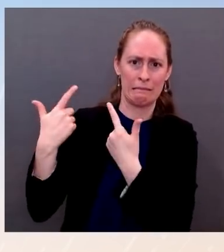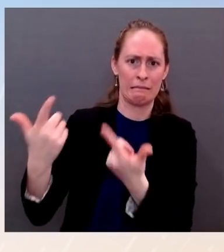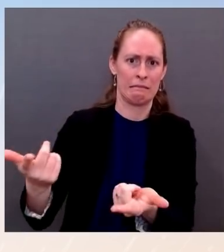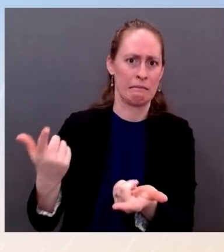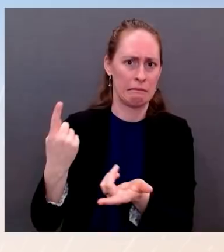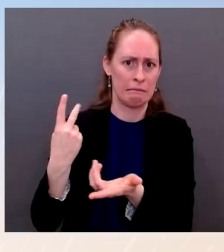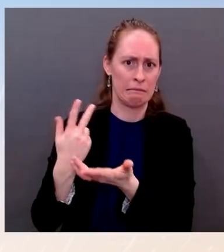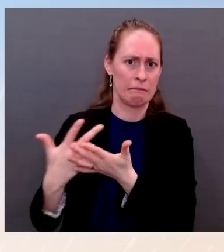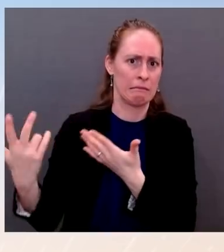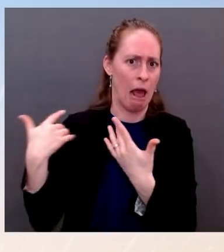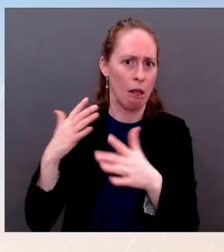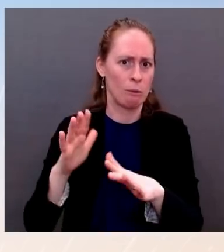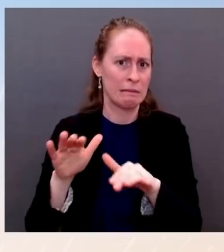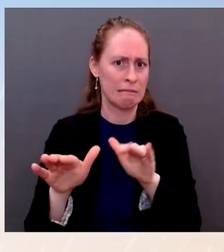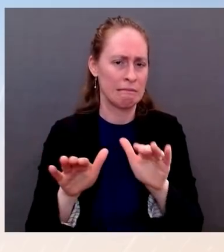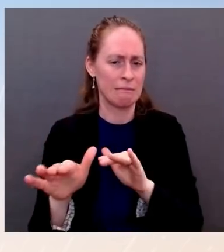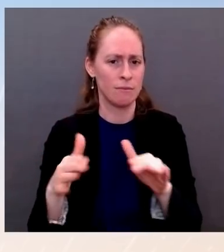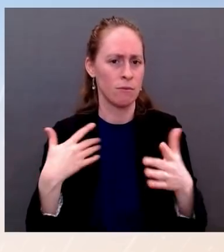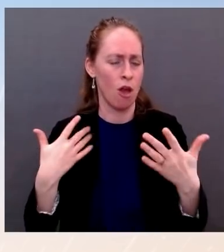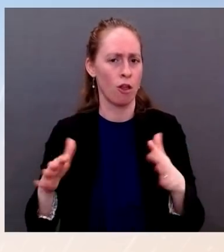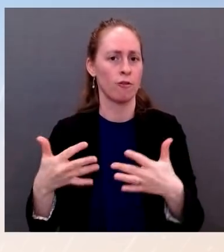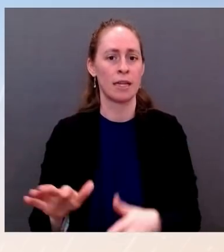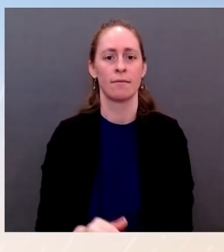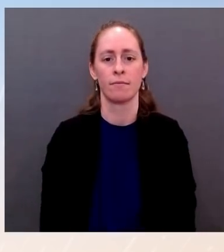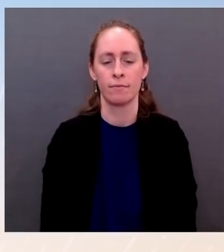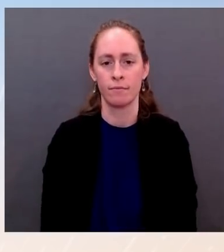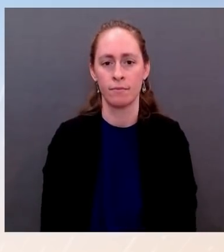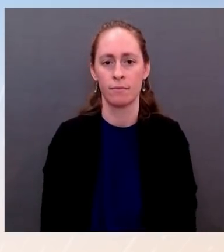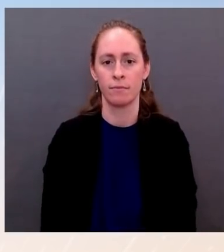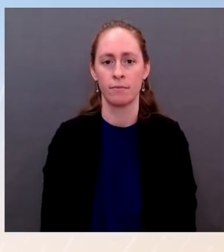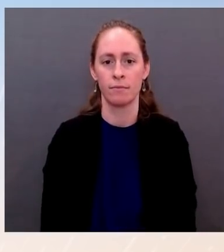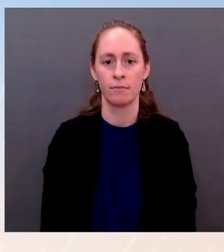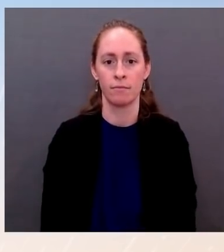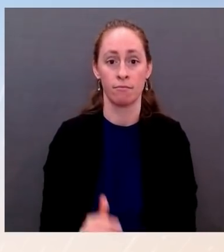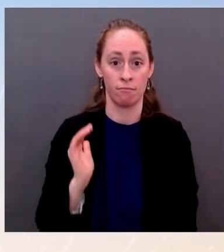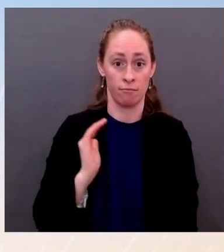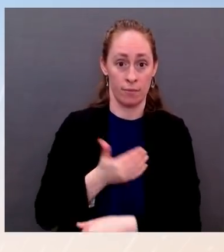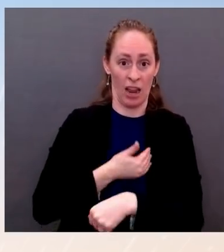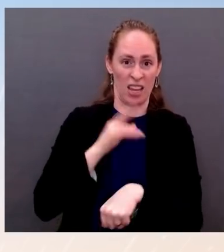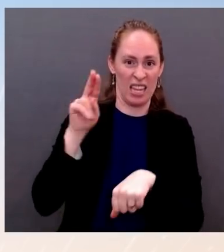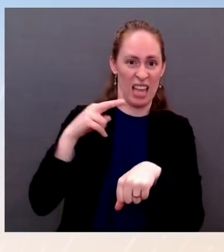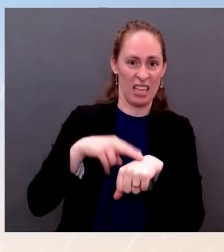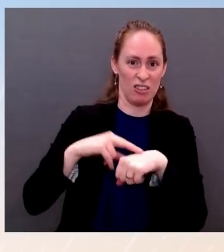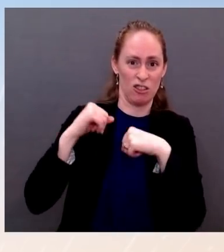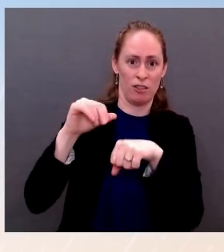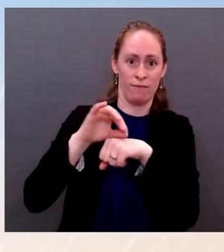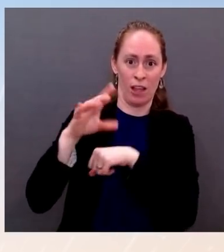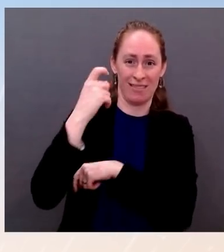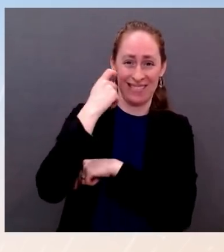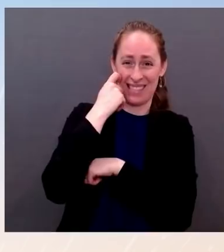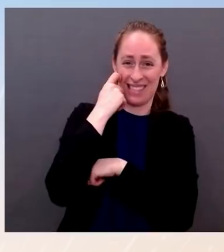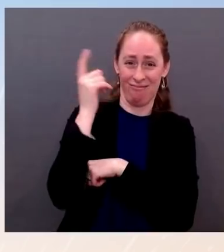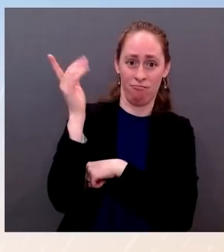give a pretty stark warning of what would happen -- on purpose -- what would happen if Russia were to invade,